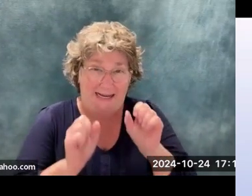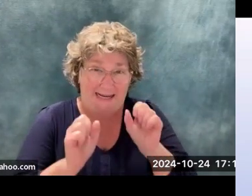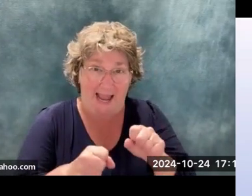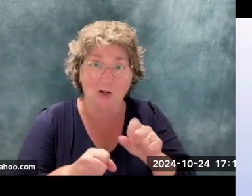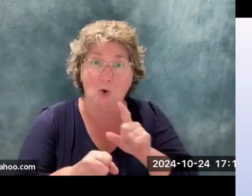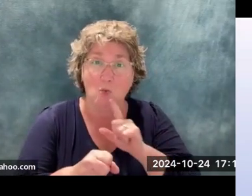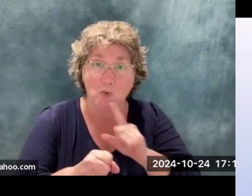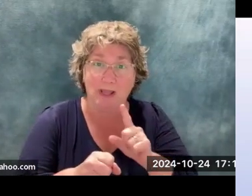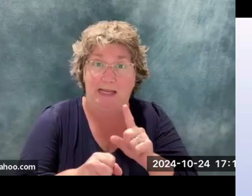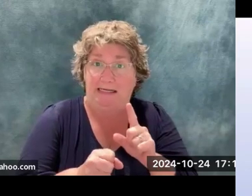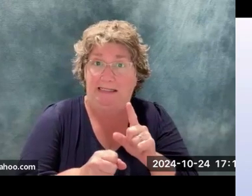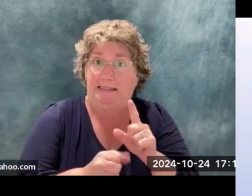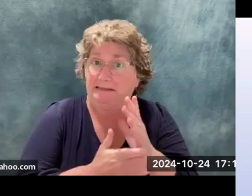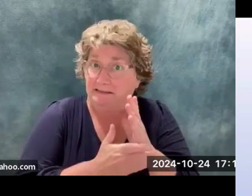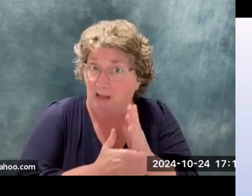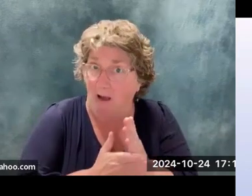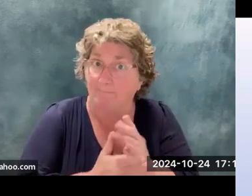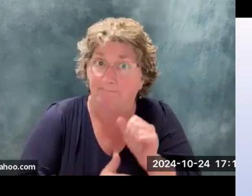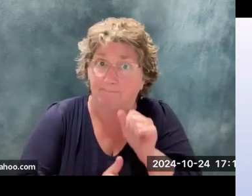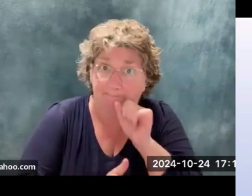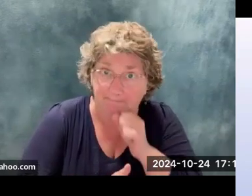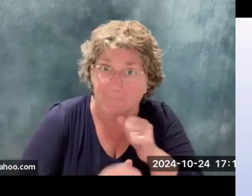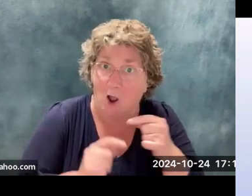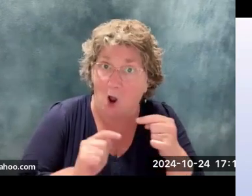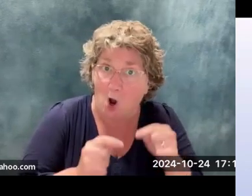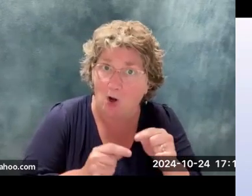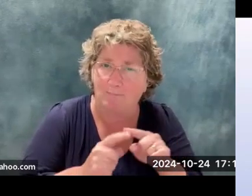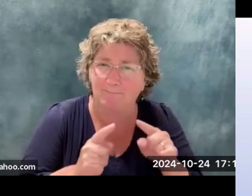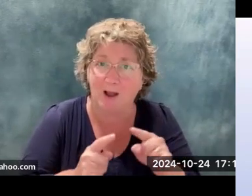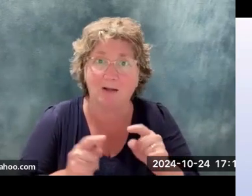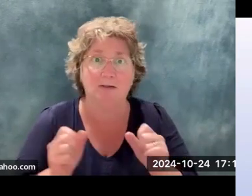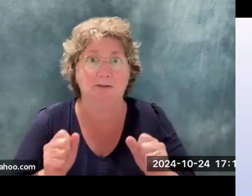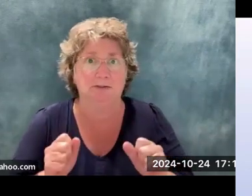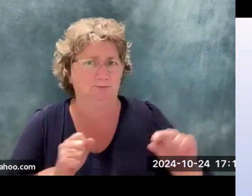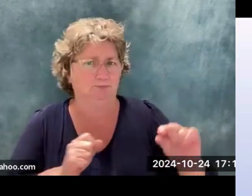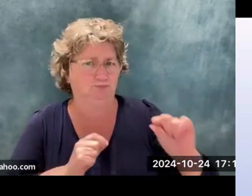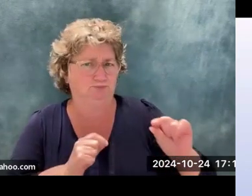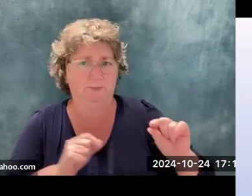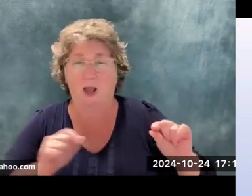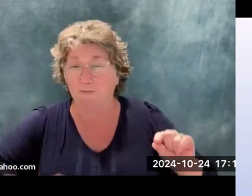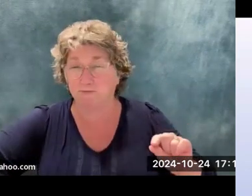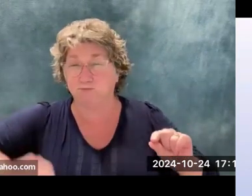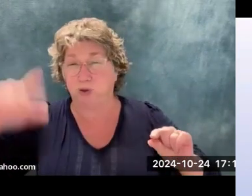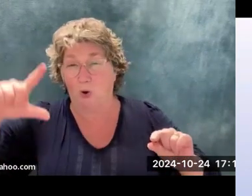are balanced by the good. Now in children, we would like to give